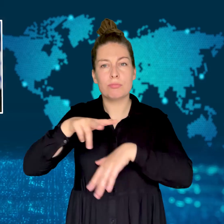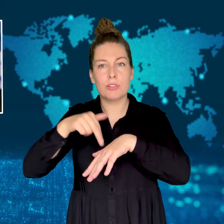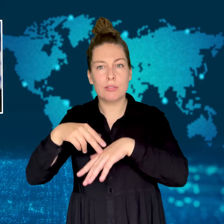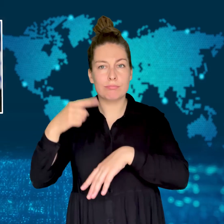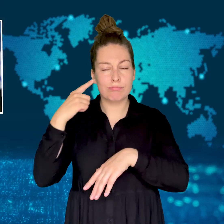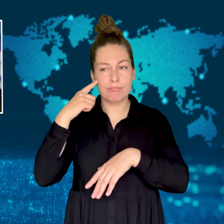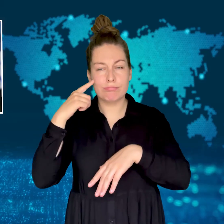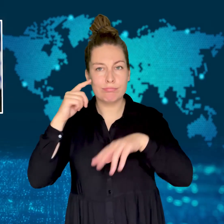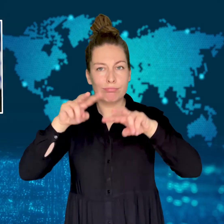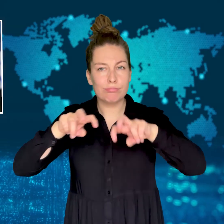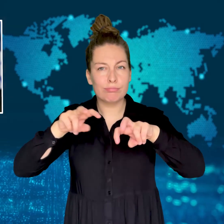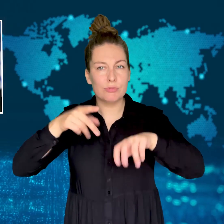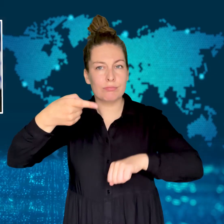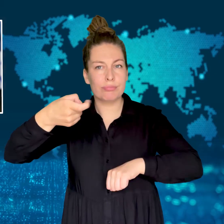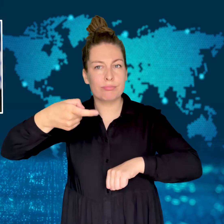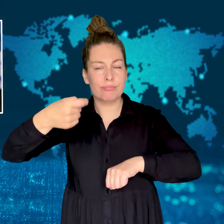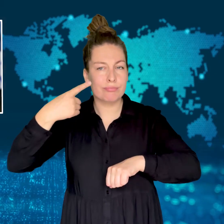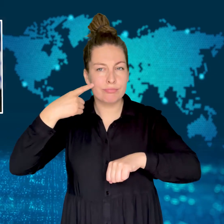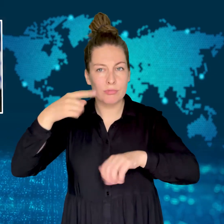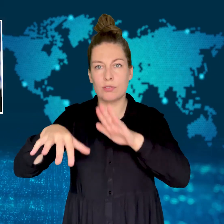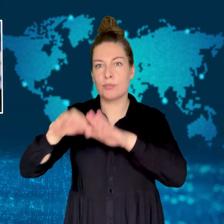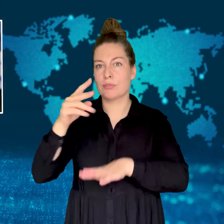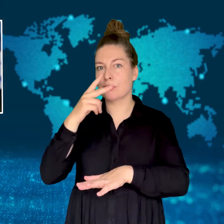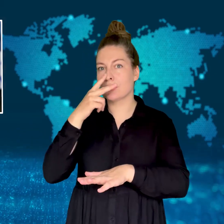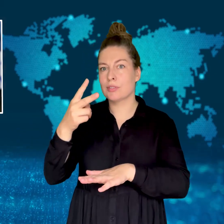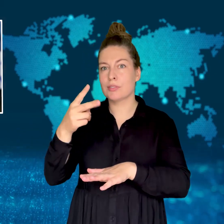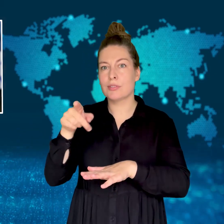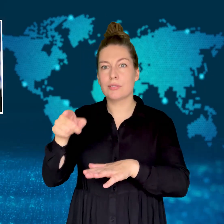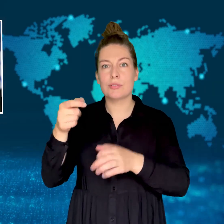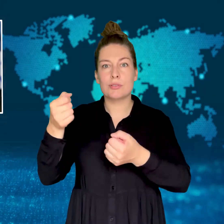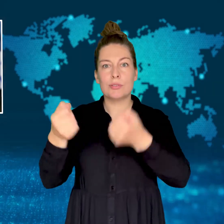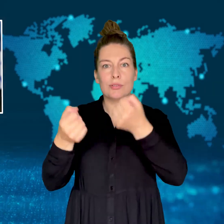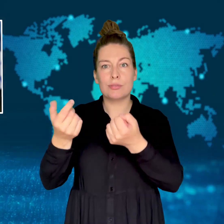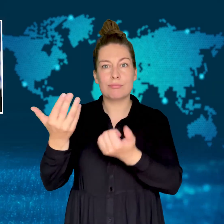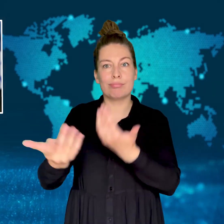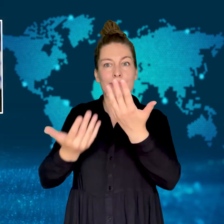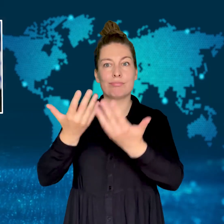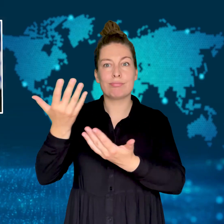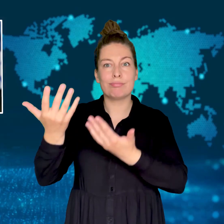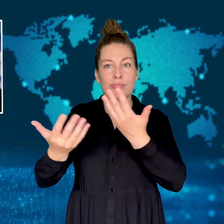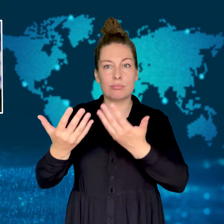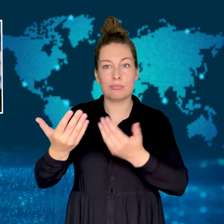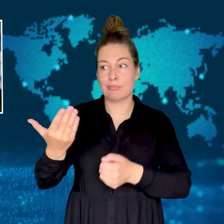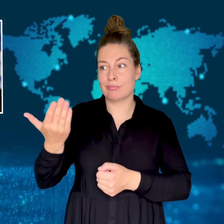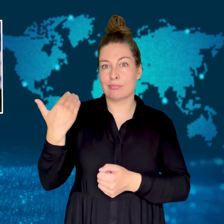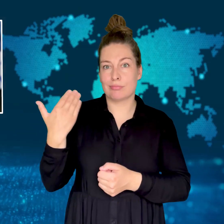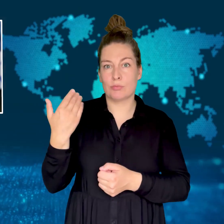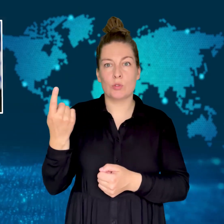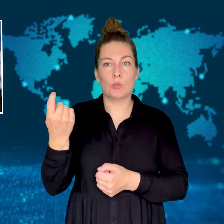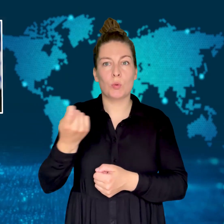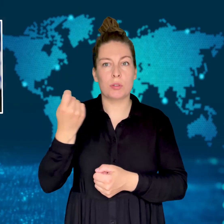They found one car burning in North Parramatta, and emergency services